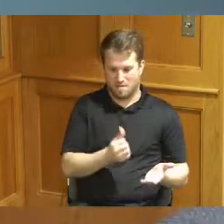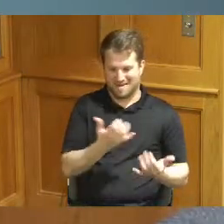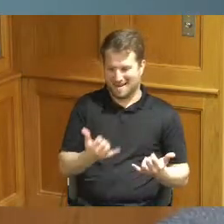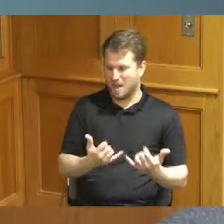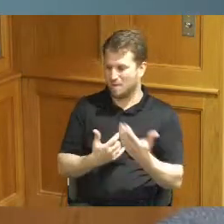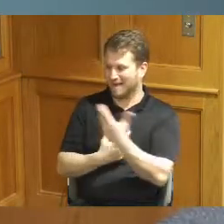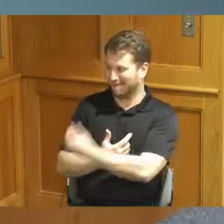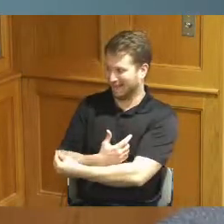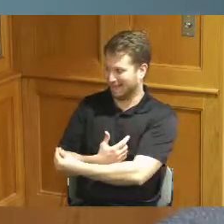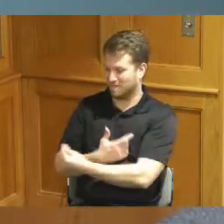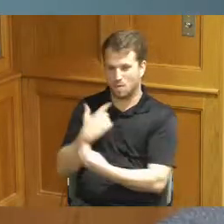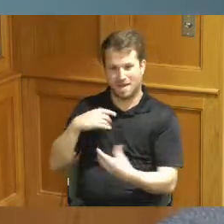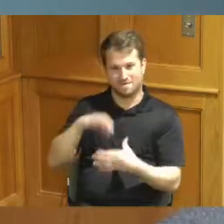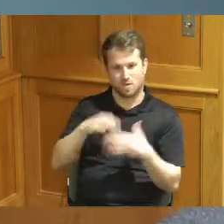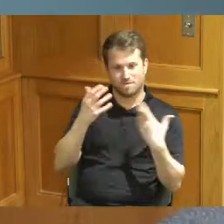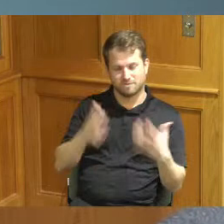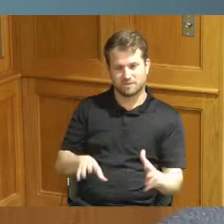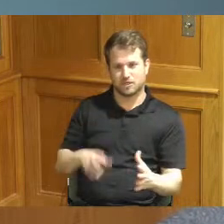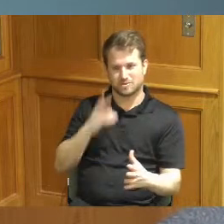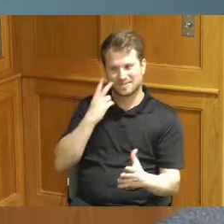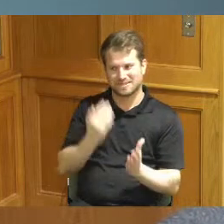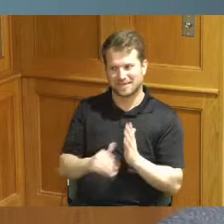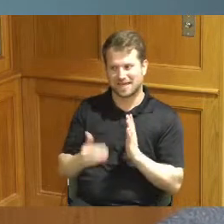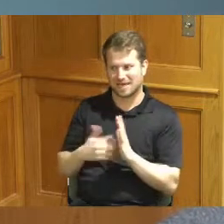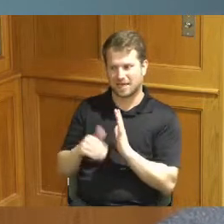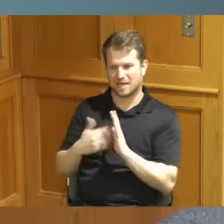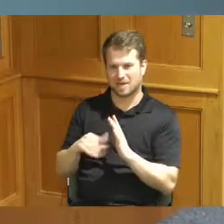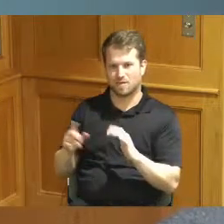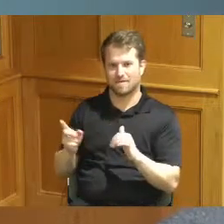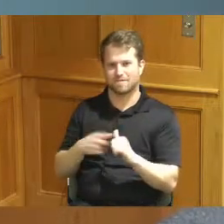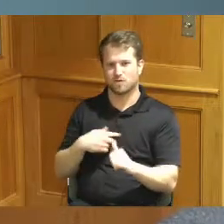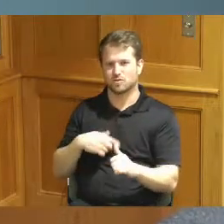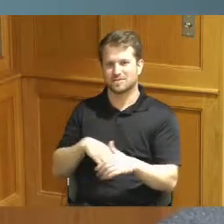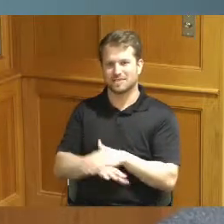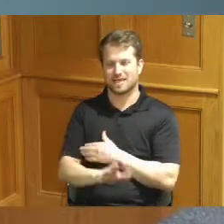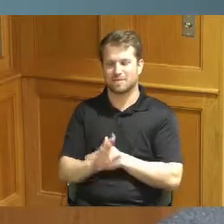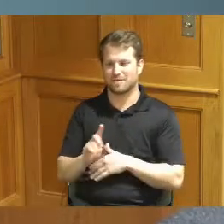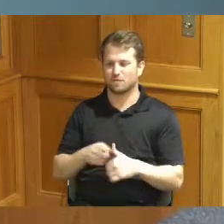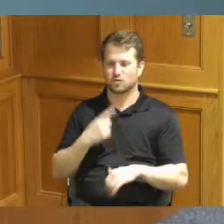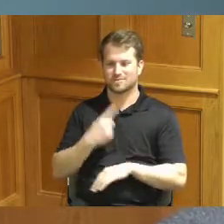I see I had this happening when I first walked in the building that wasn't the case now it is